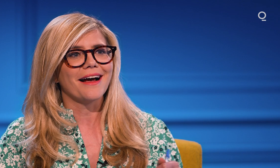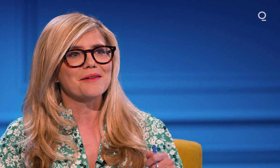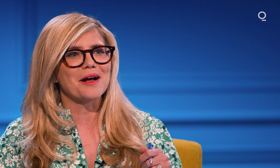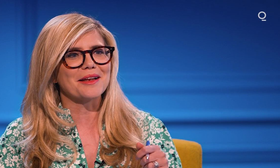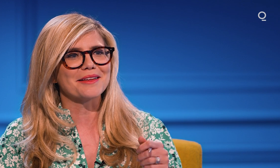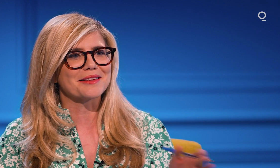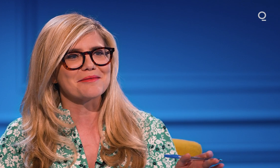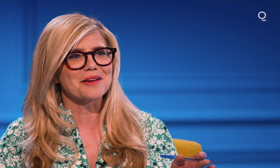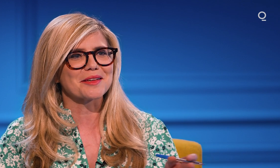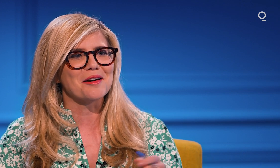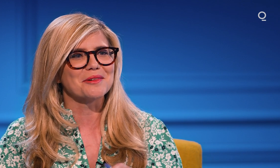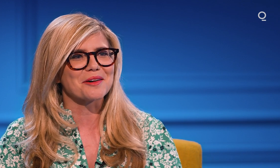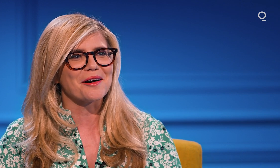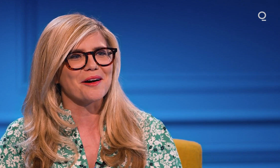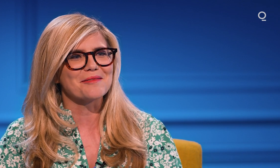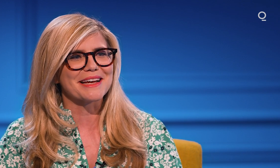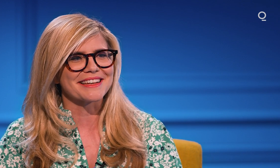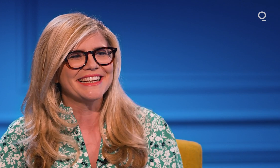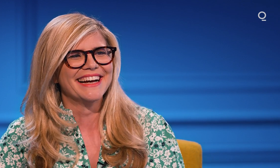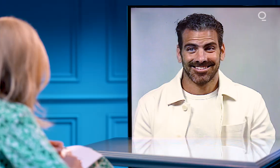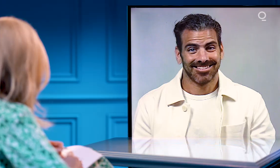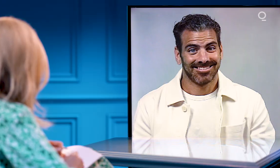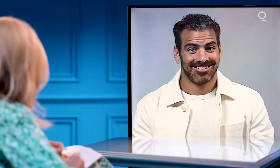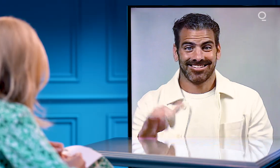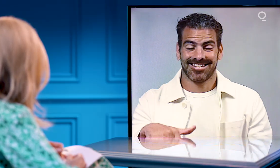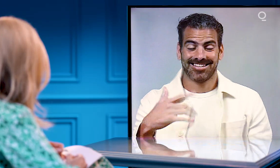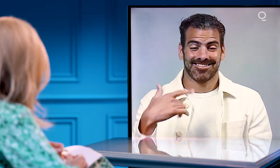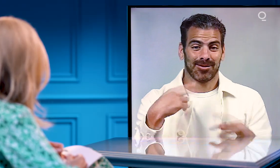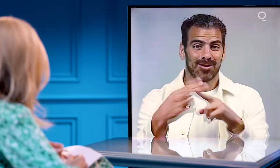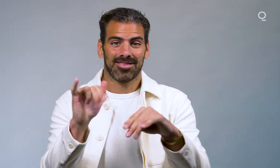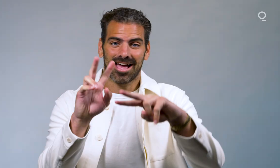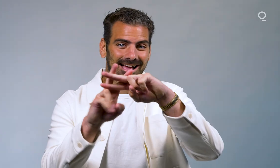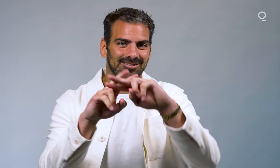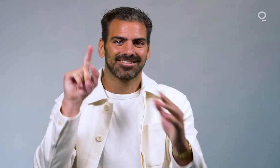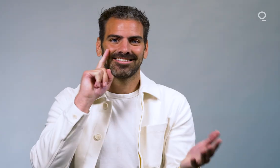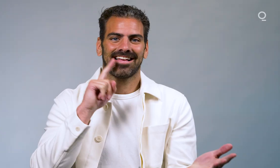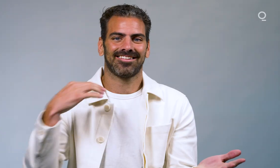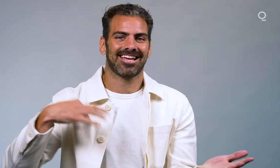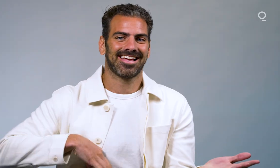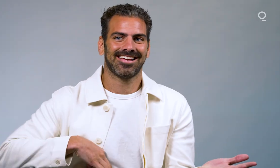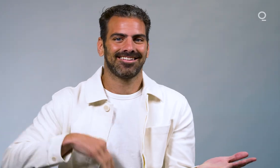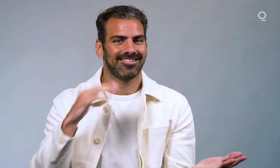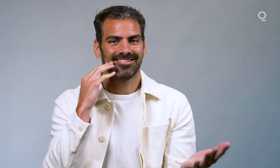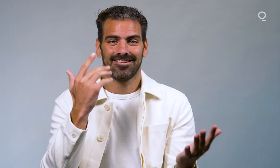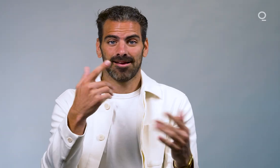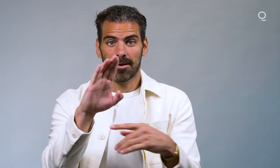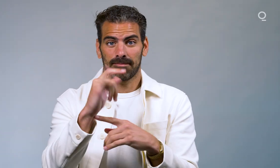And I think some of those examples are amazing. Yeah, you know, honestly we call that #deafgames.